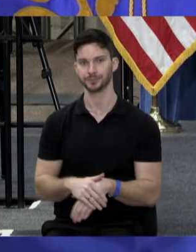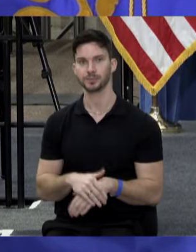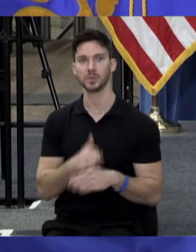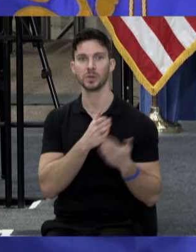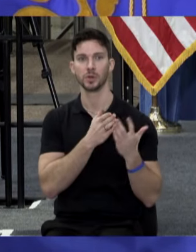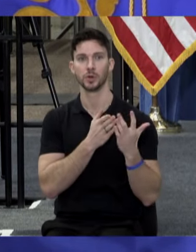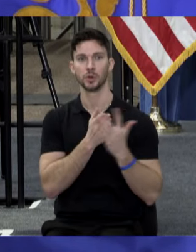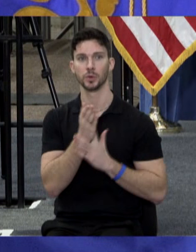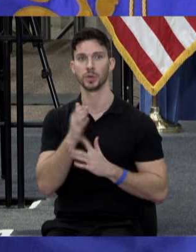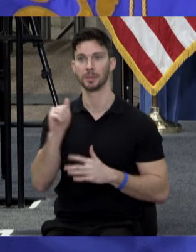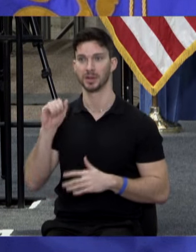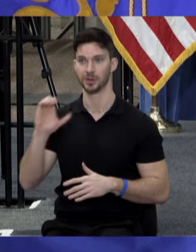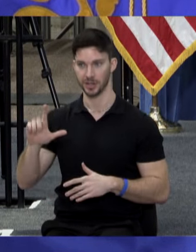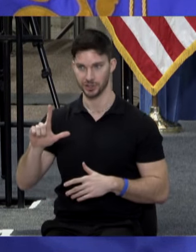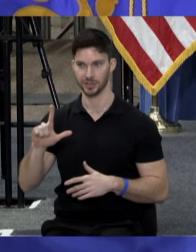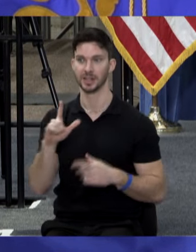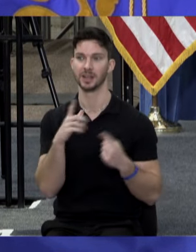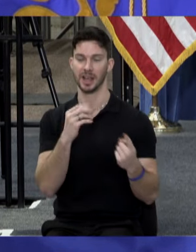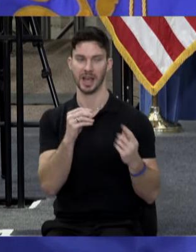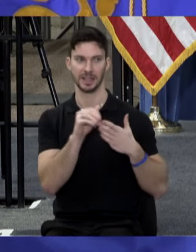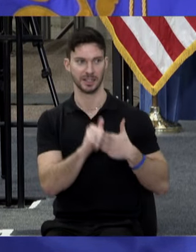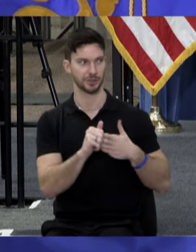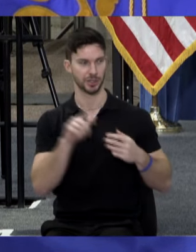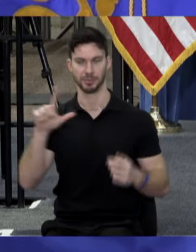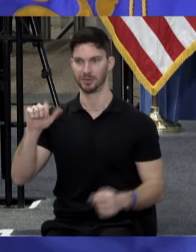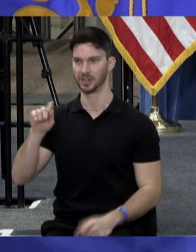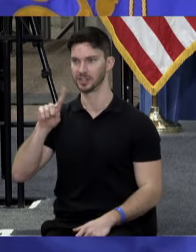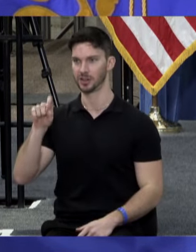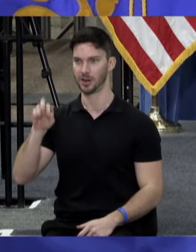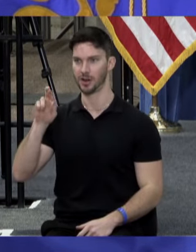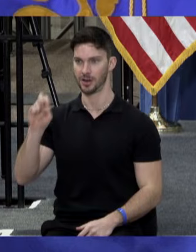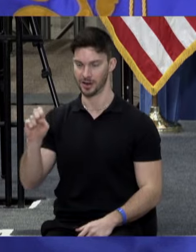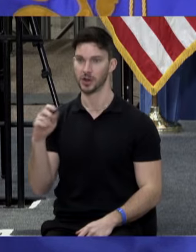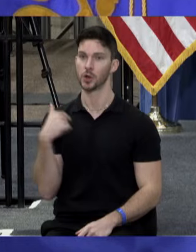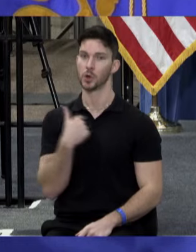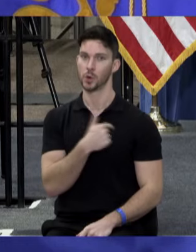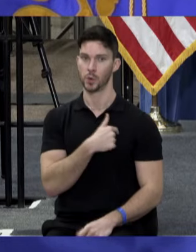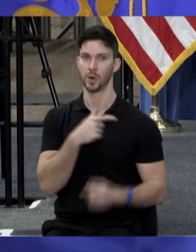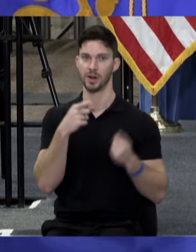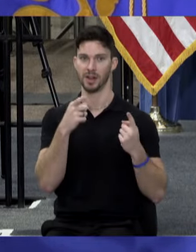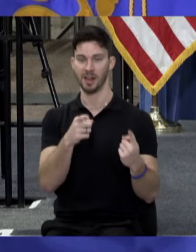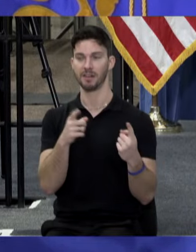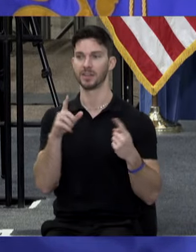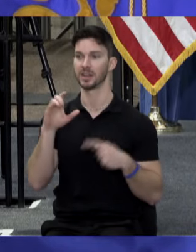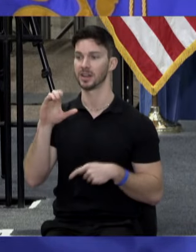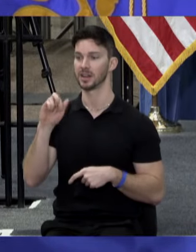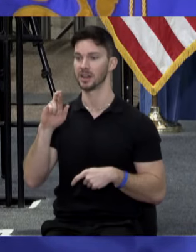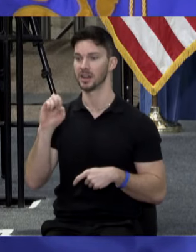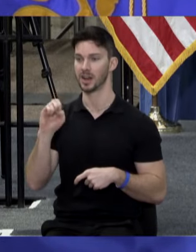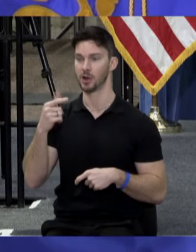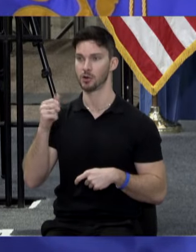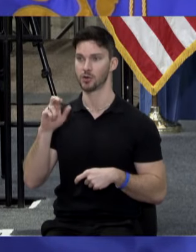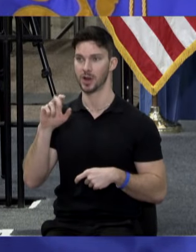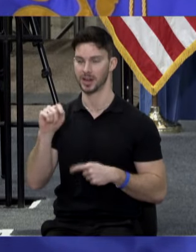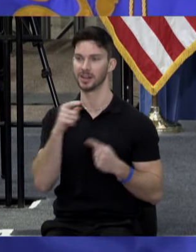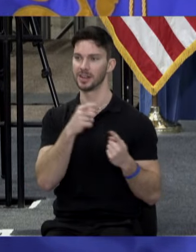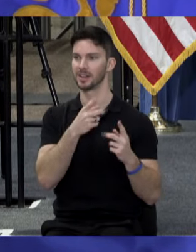and the leadership of Mary Lazare, HHS is launching the Caregiver AI Challenge,